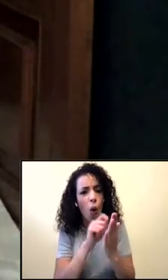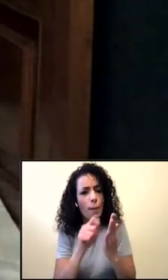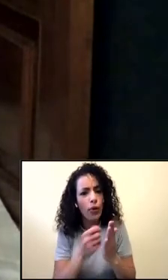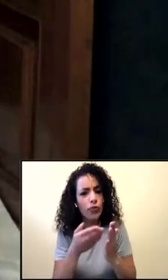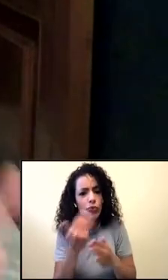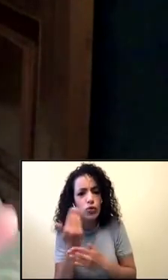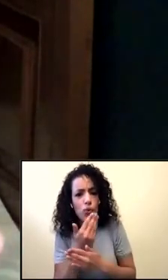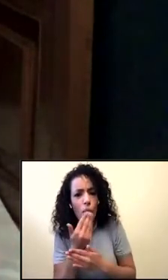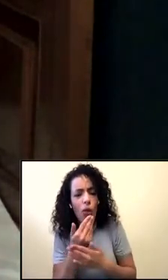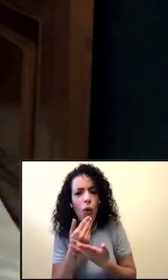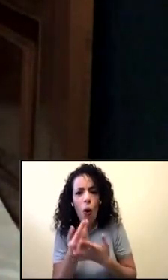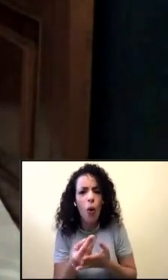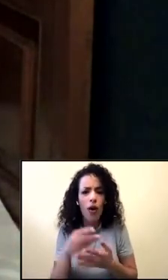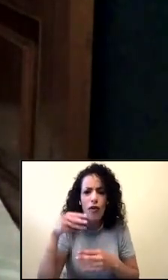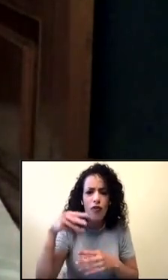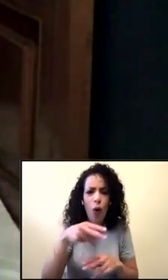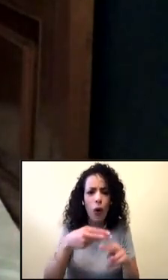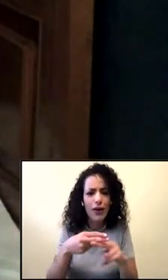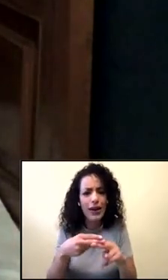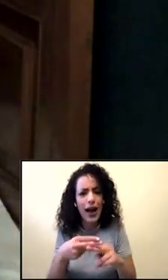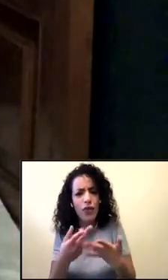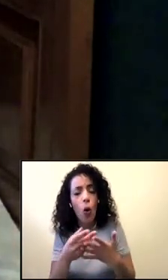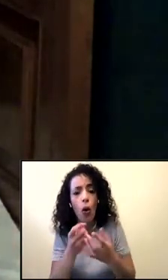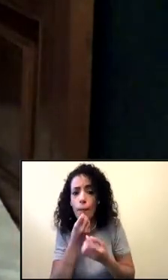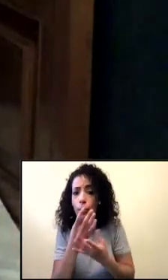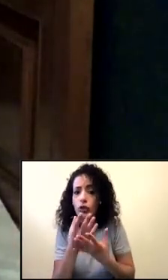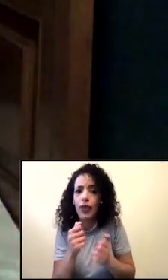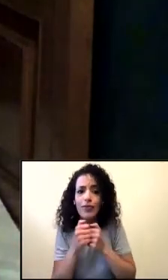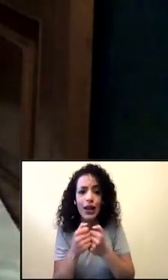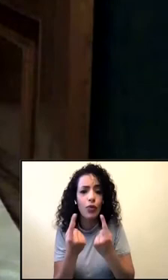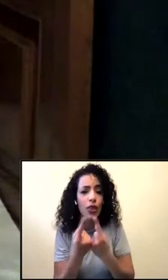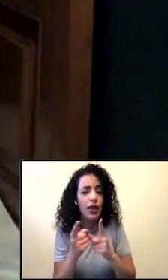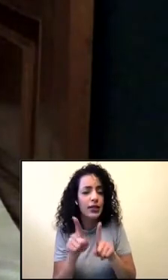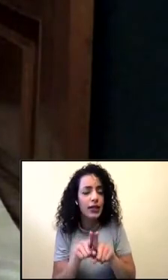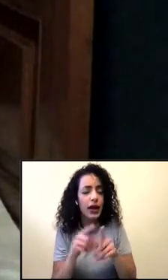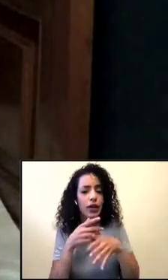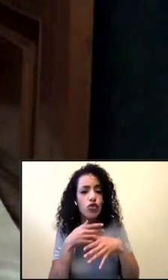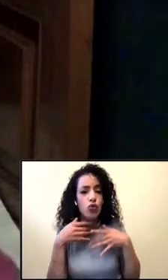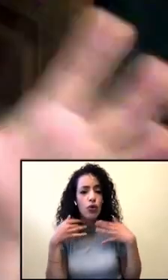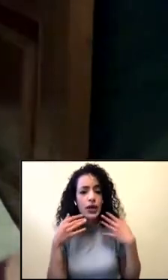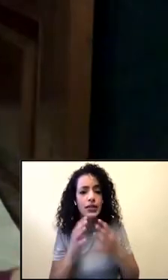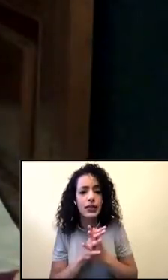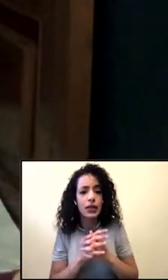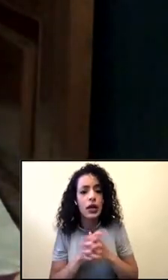or precious things like jewelry. And when speaking about the thing everything else seemed to fade